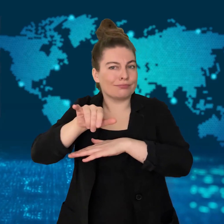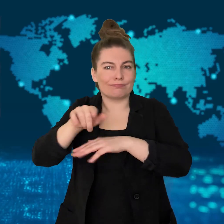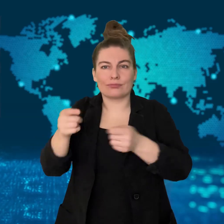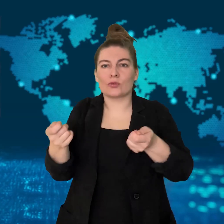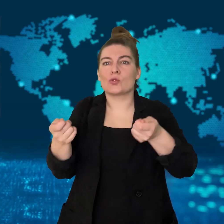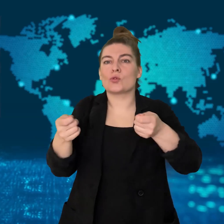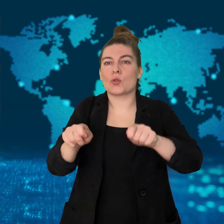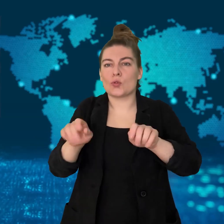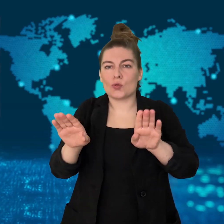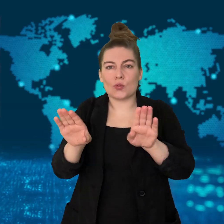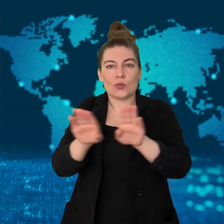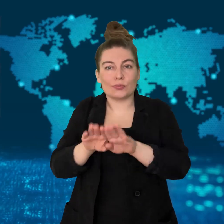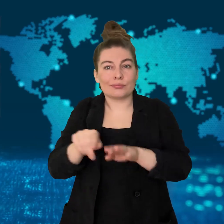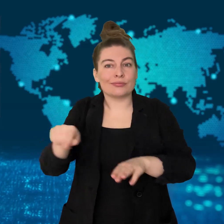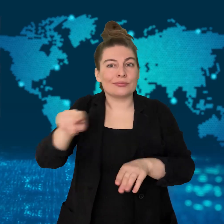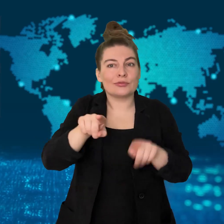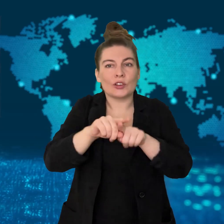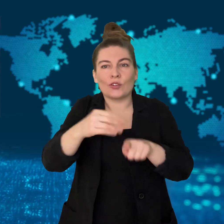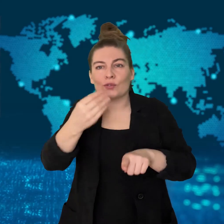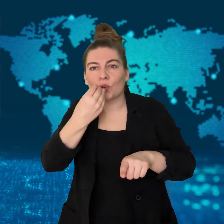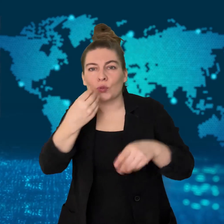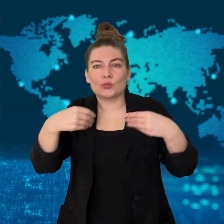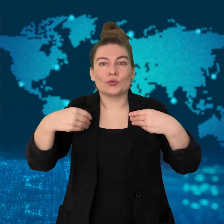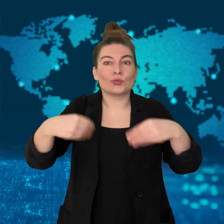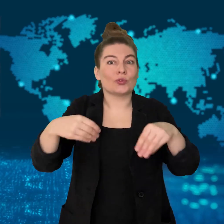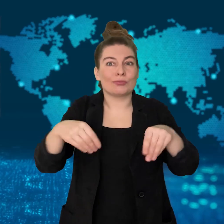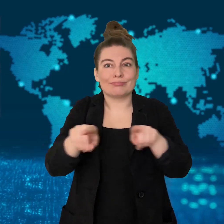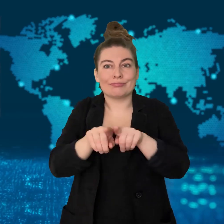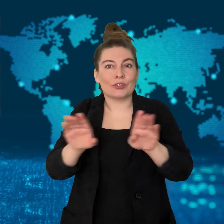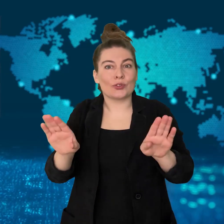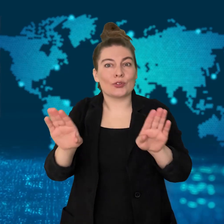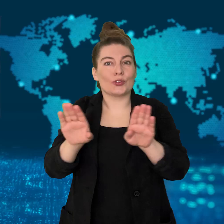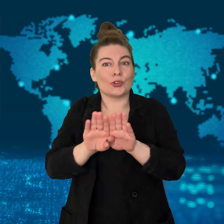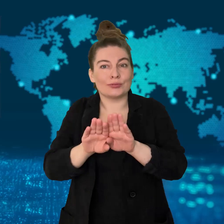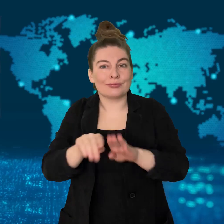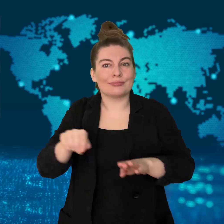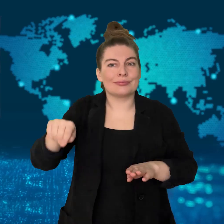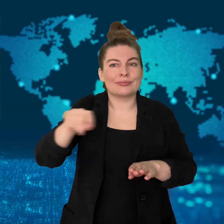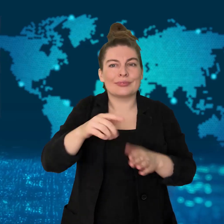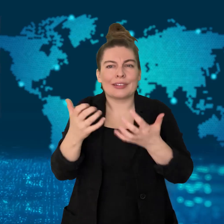Almost a thousand schools were closed